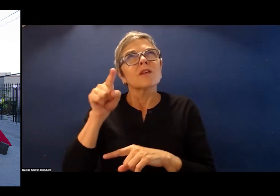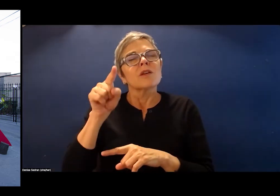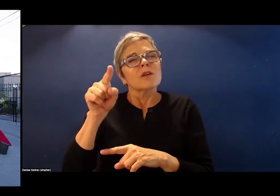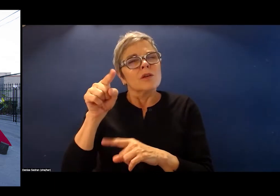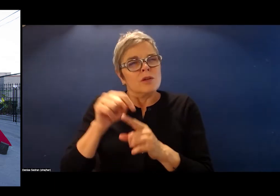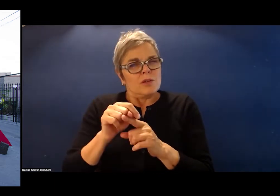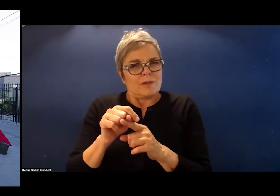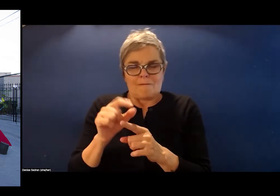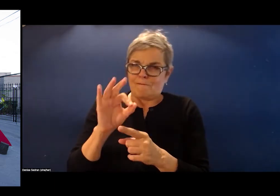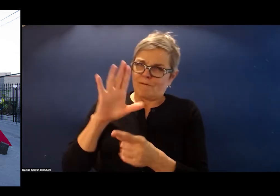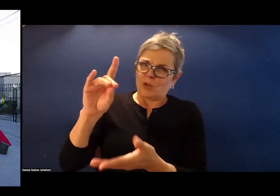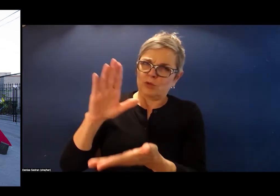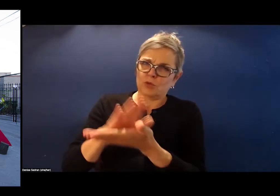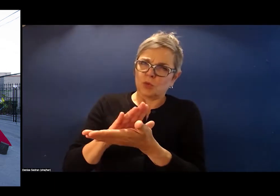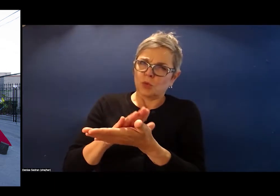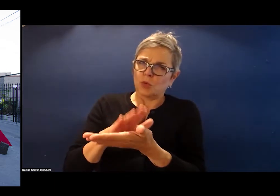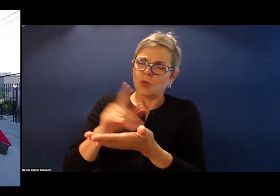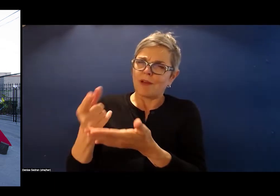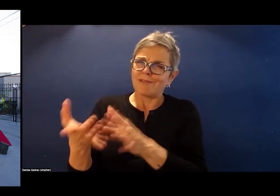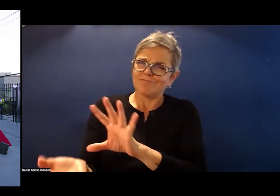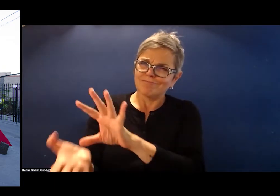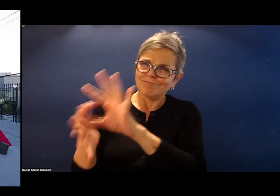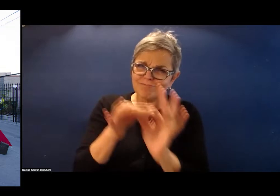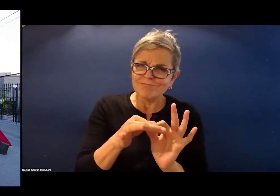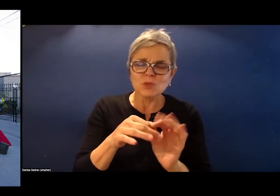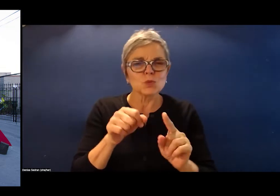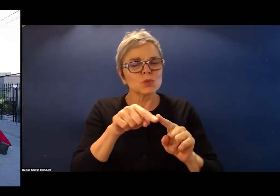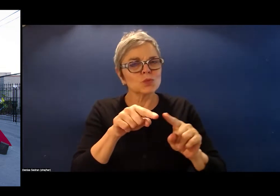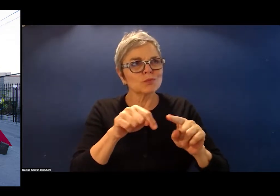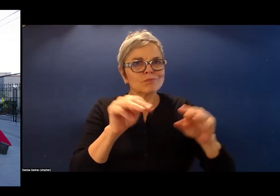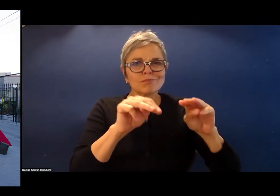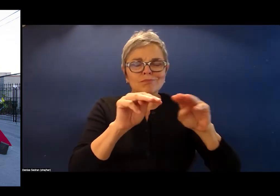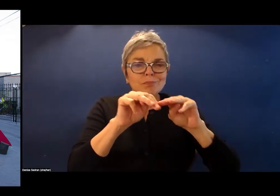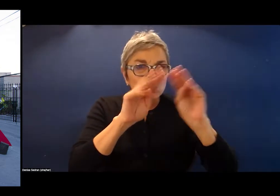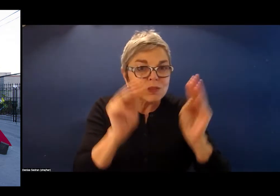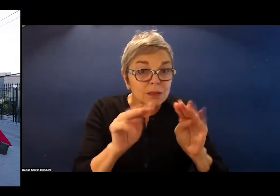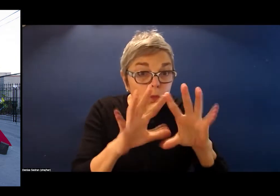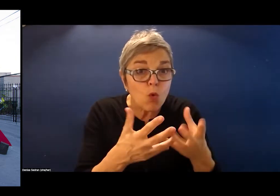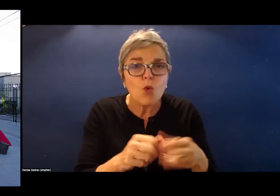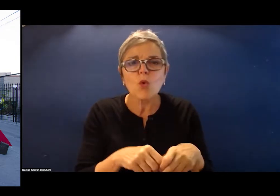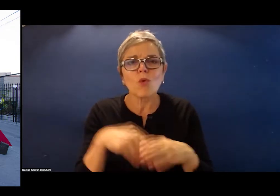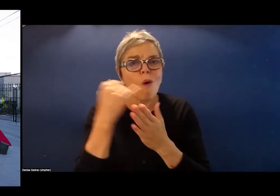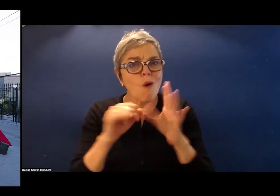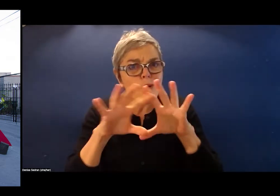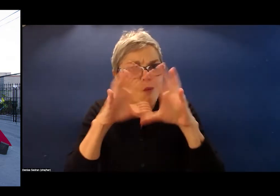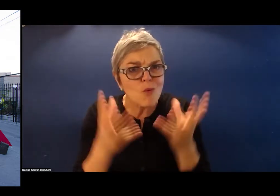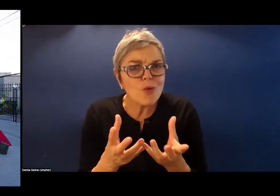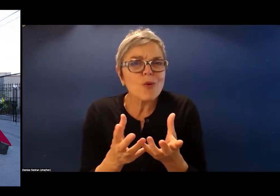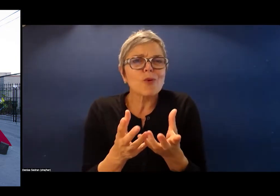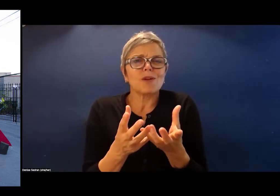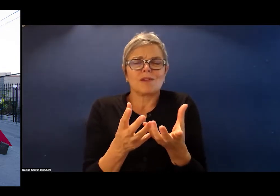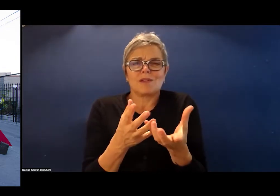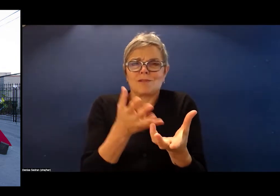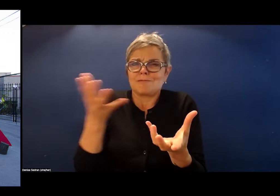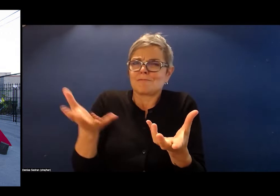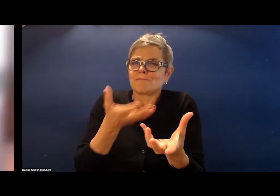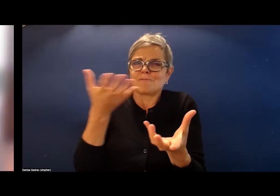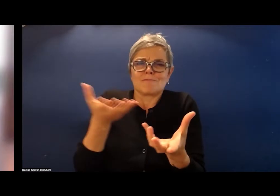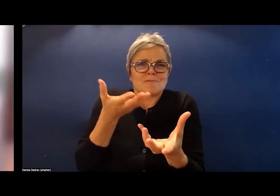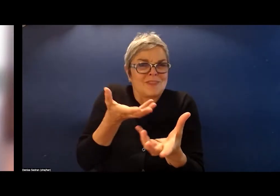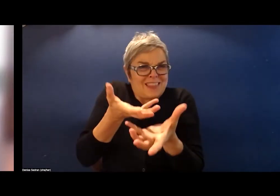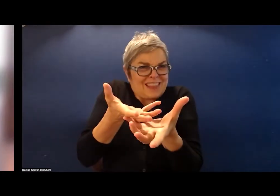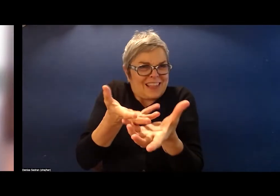way we were bringing together the experience of the museum world, of the art world, hopefully in a kind of radical interpretation